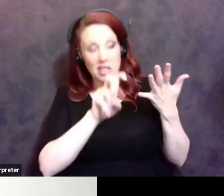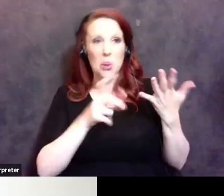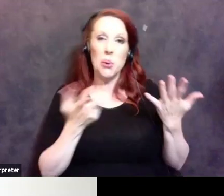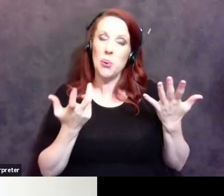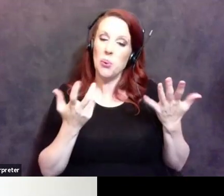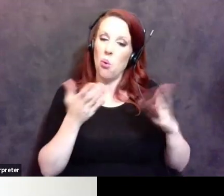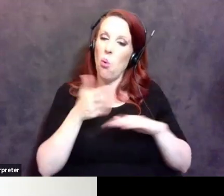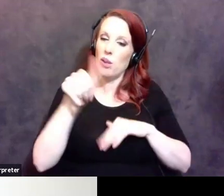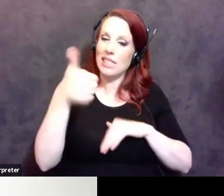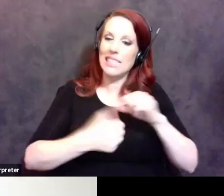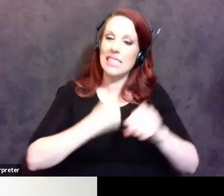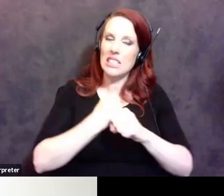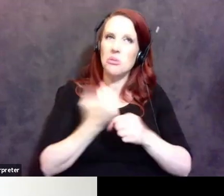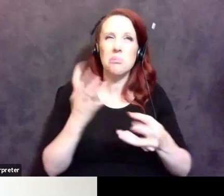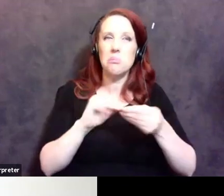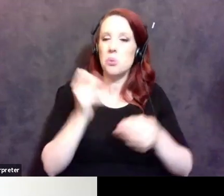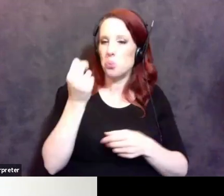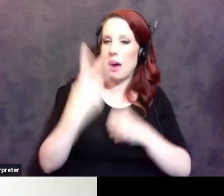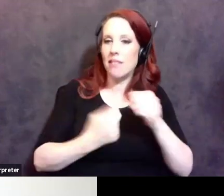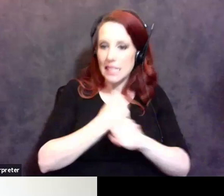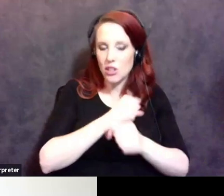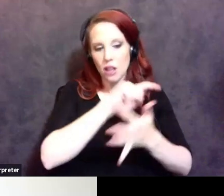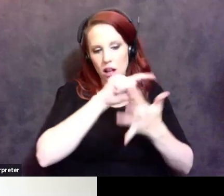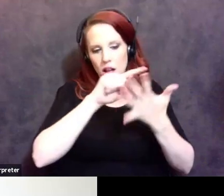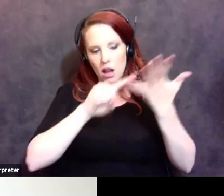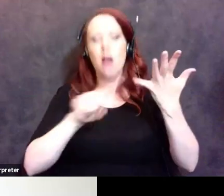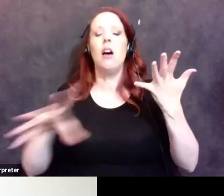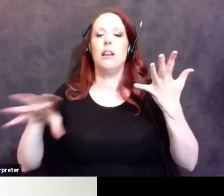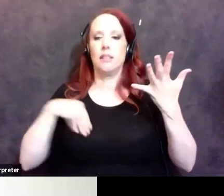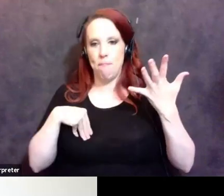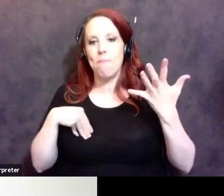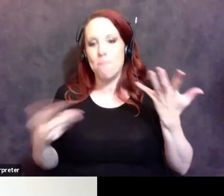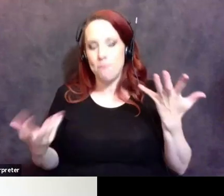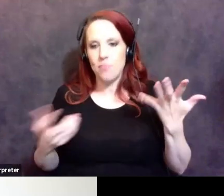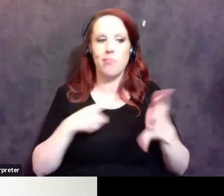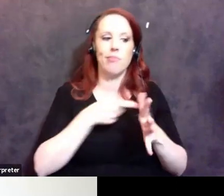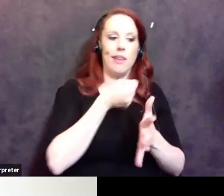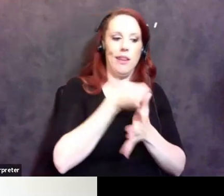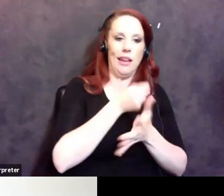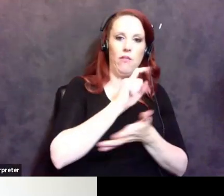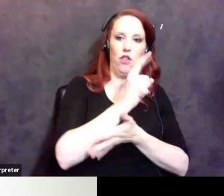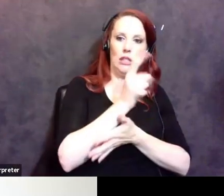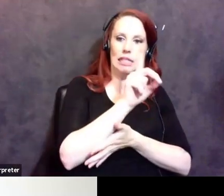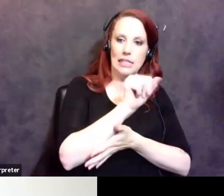12 years from the time that I became disabled in order for me to then grow into that second